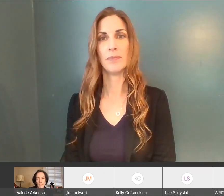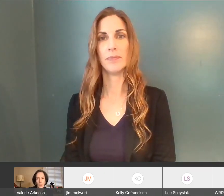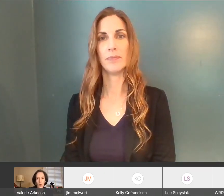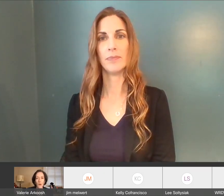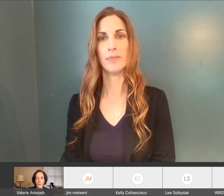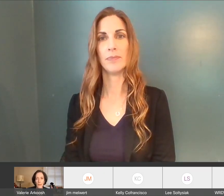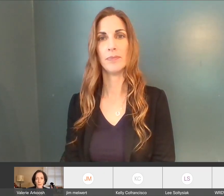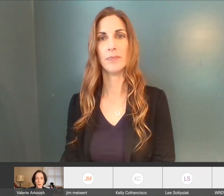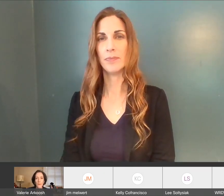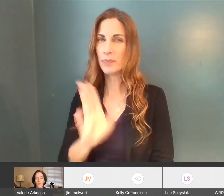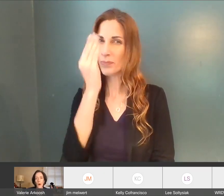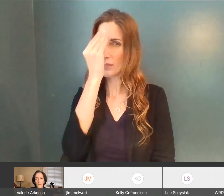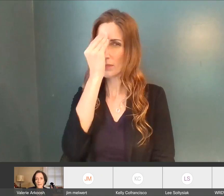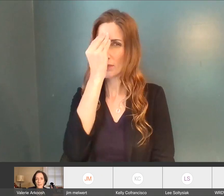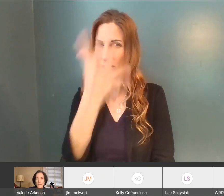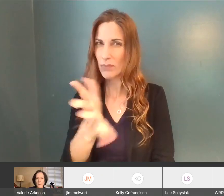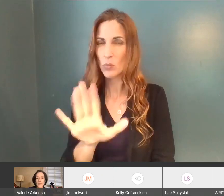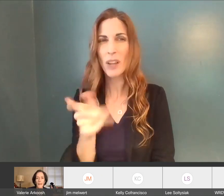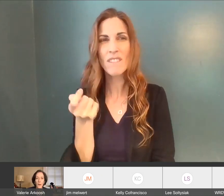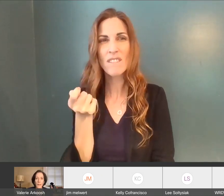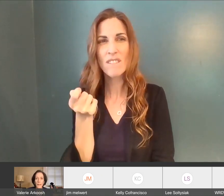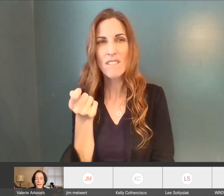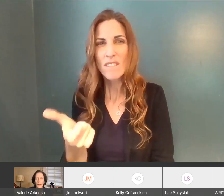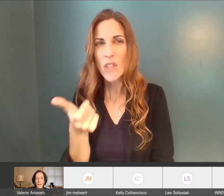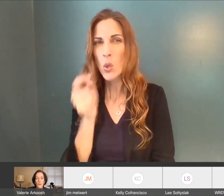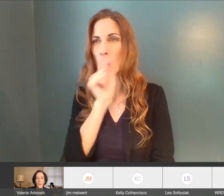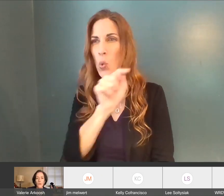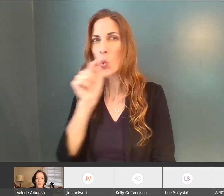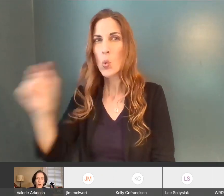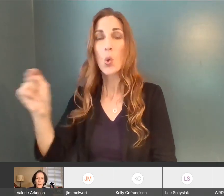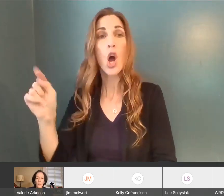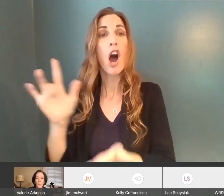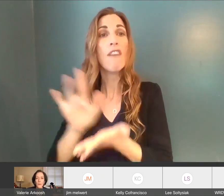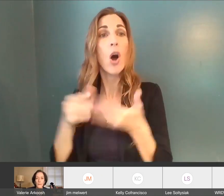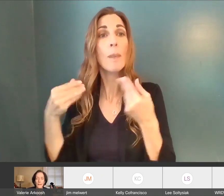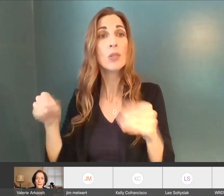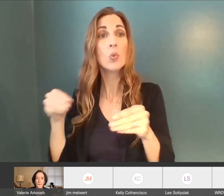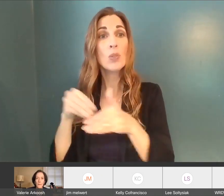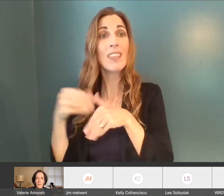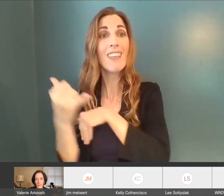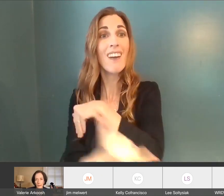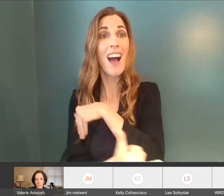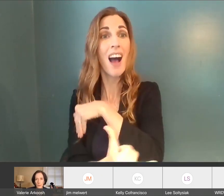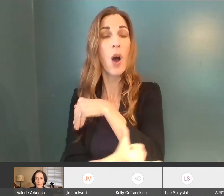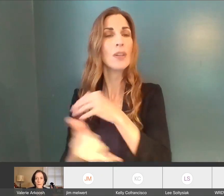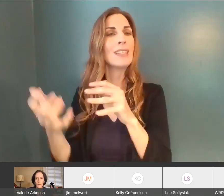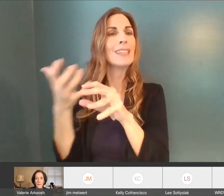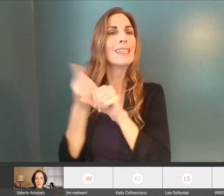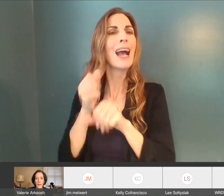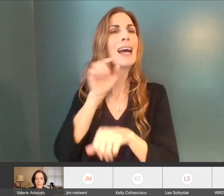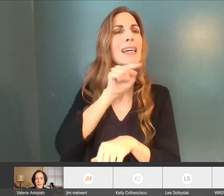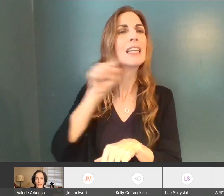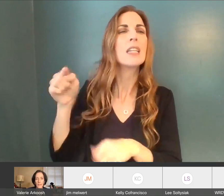small number of pharmacies in the County that are starting to receive some doses of vaccine.